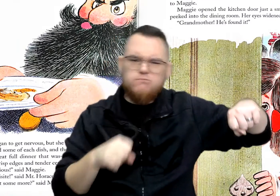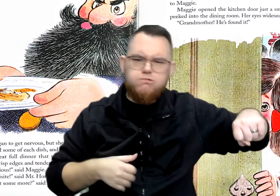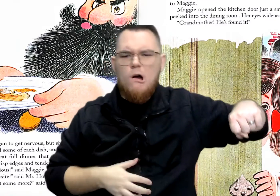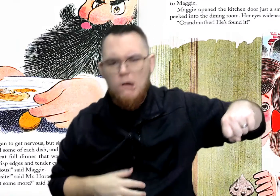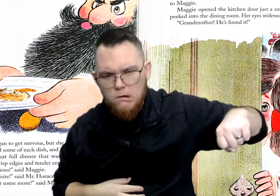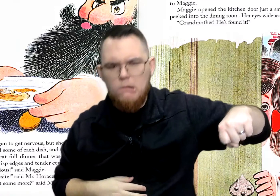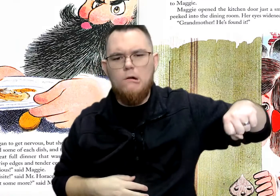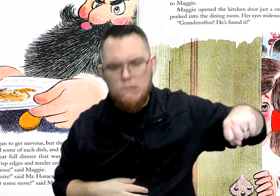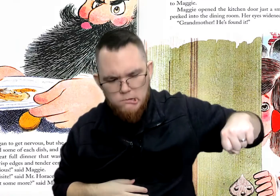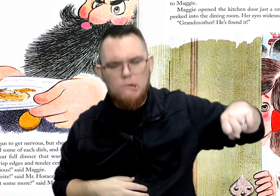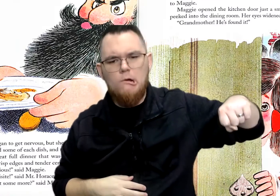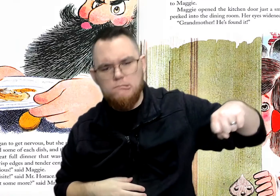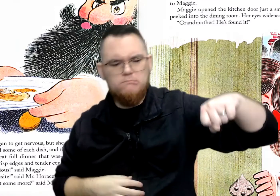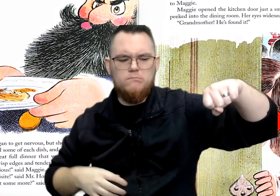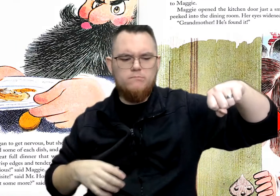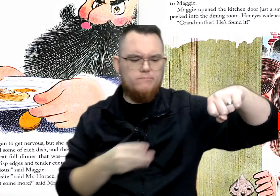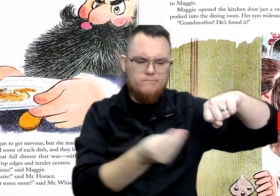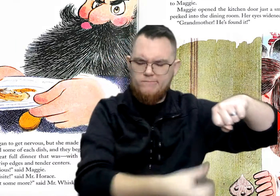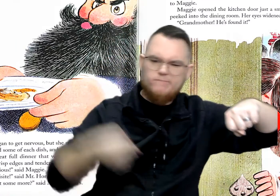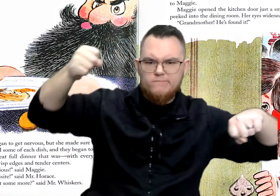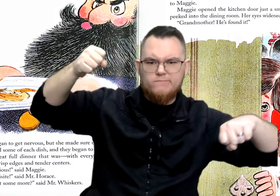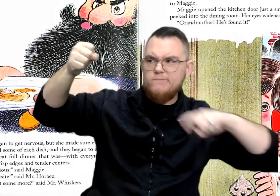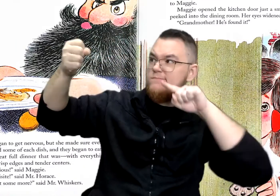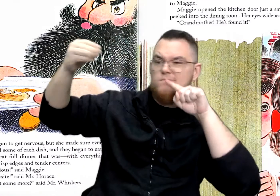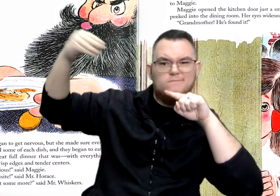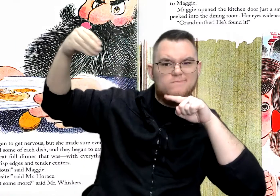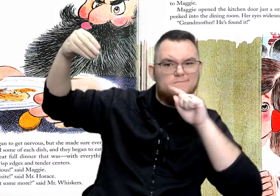Proudly he held the recipe high in the other hand.